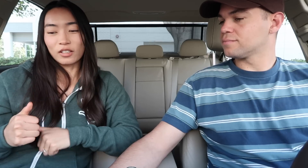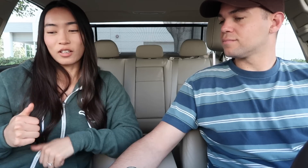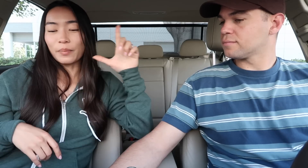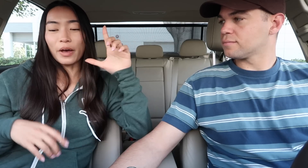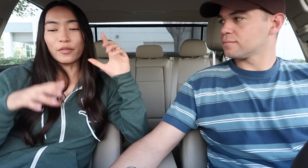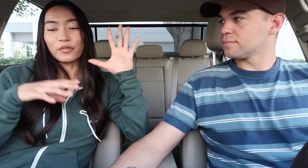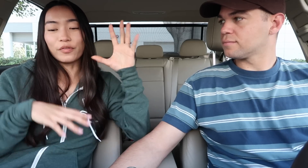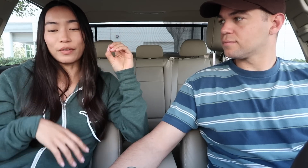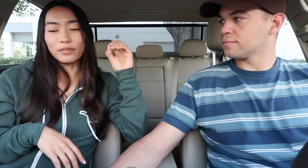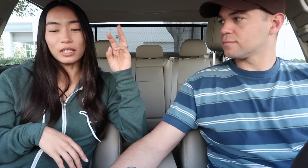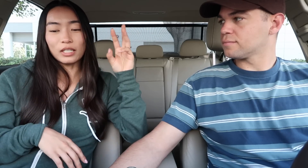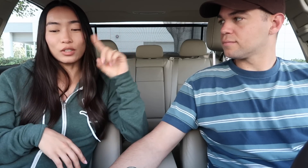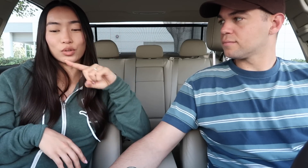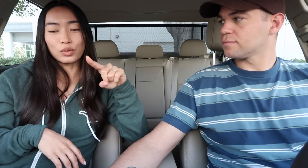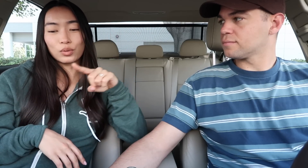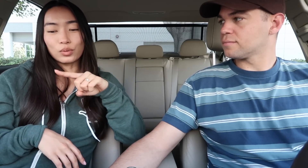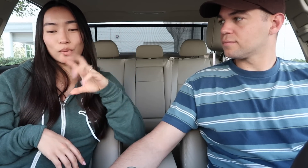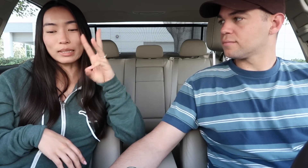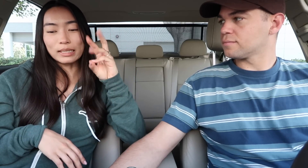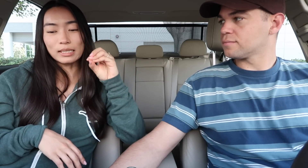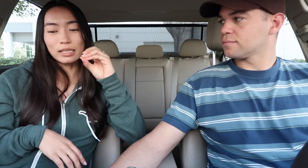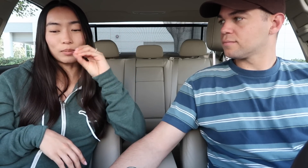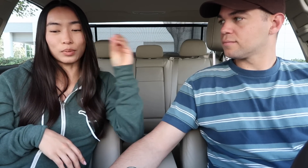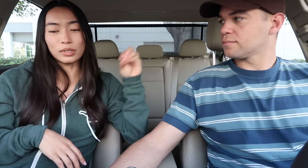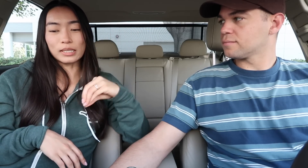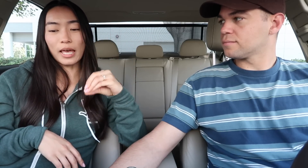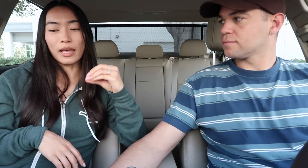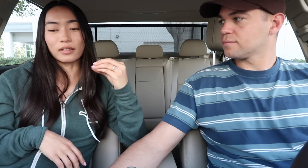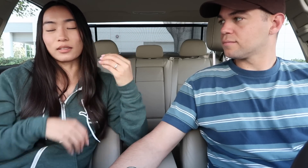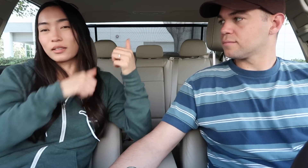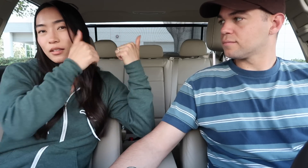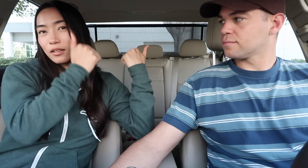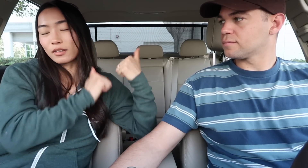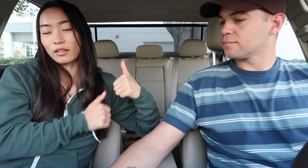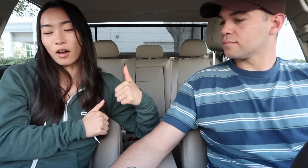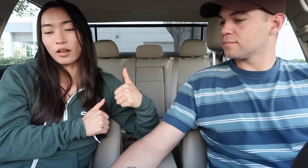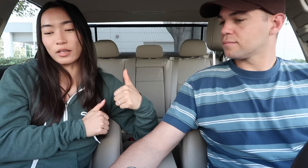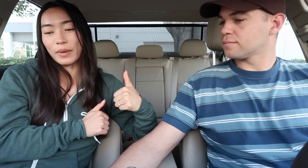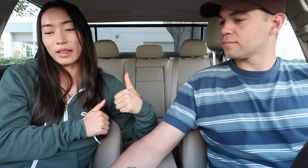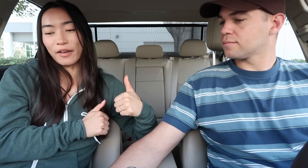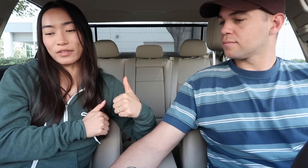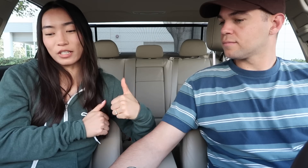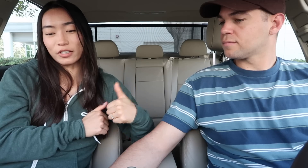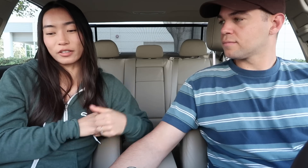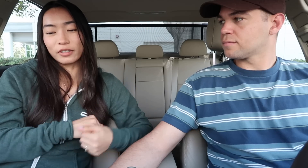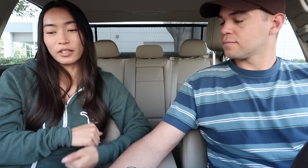about 50 to 60% gone in my left year